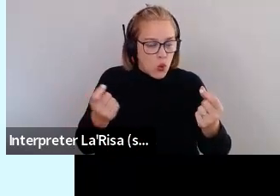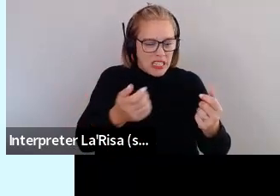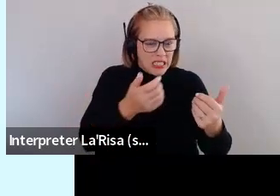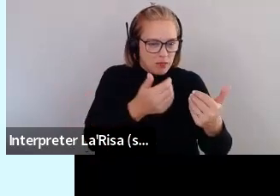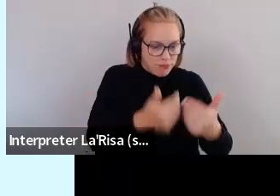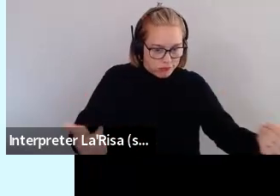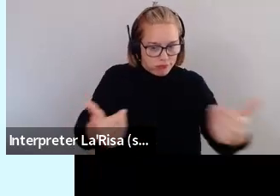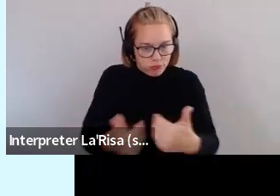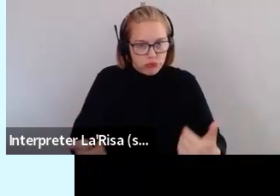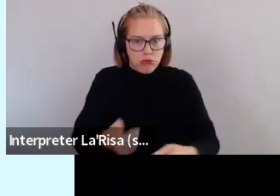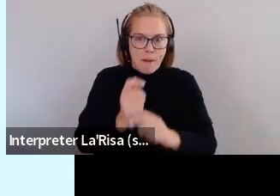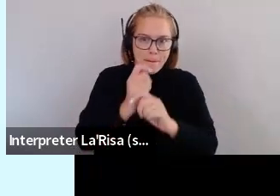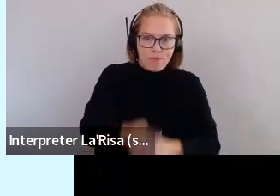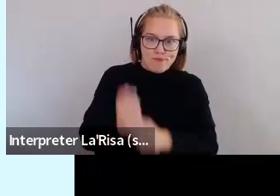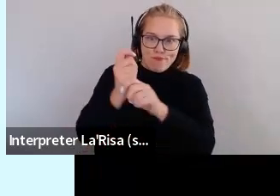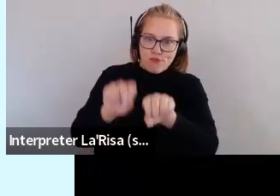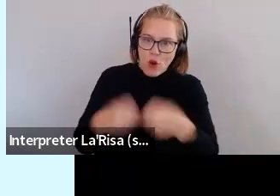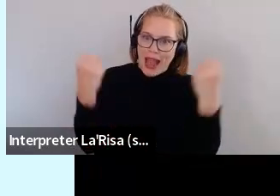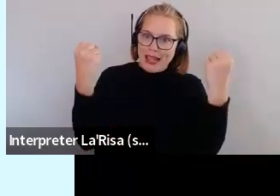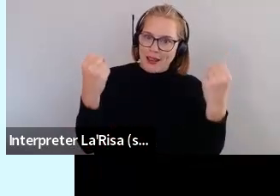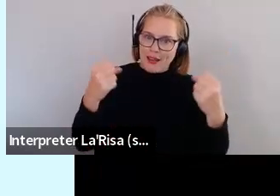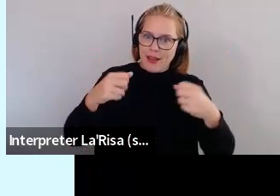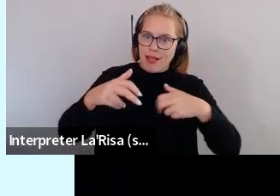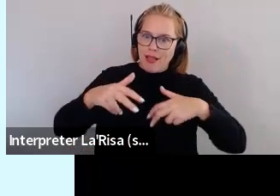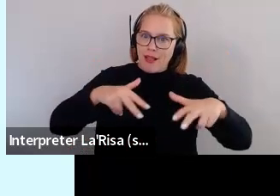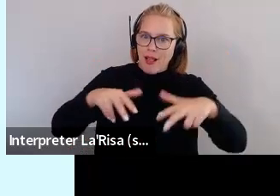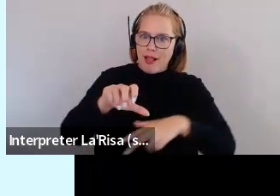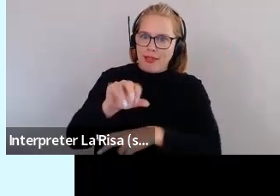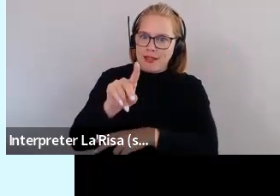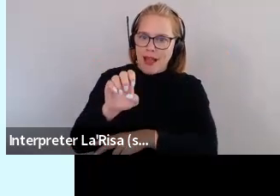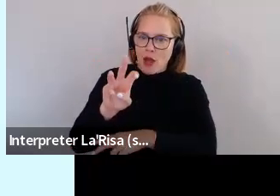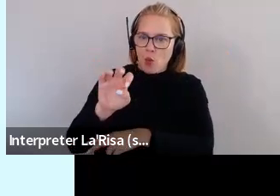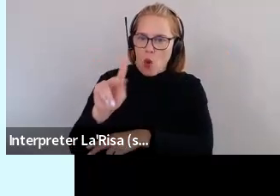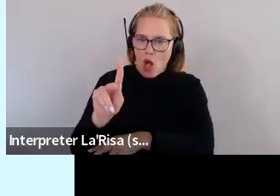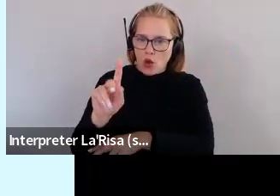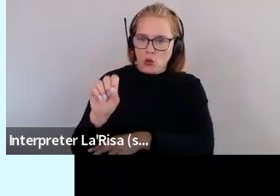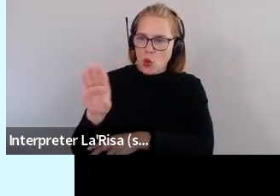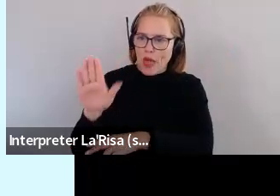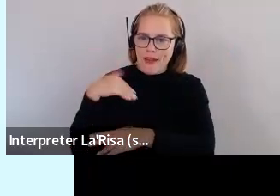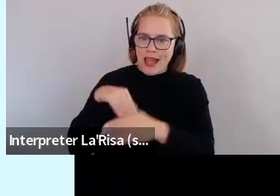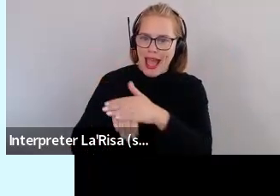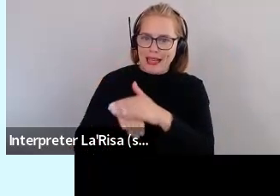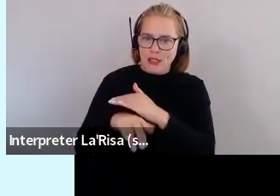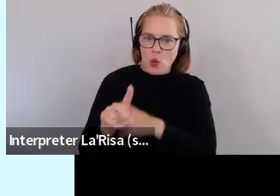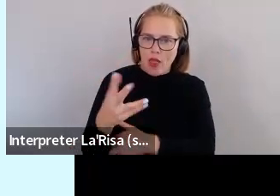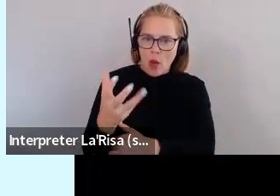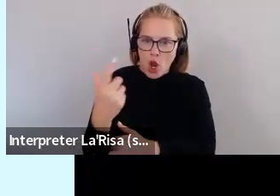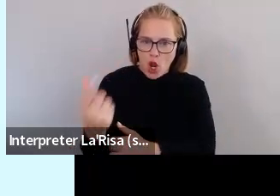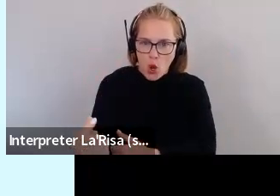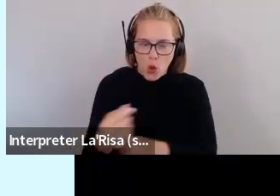all kinds of people would basically break up the sidewalks where they